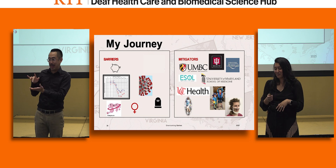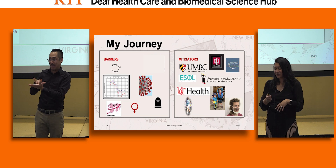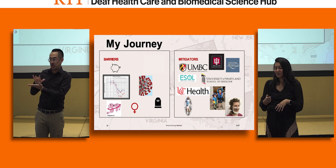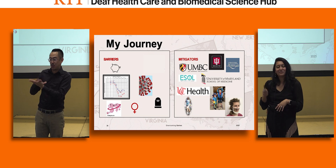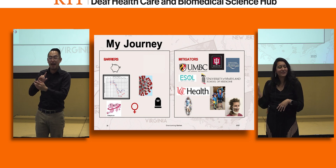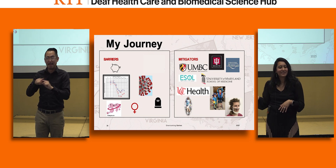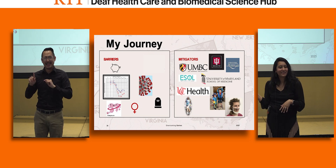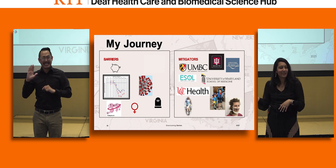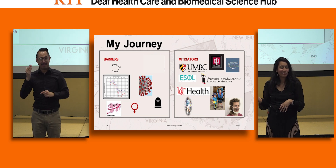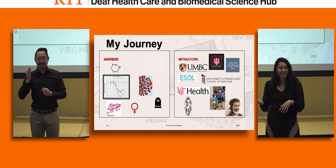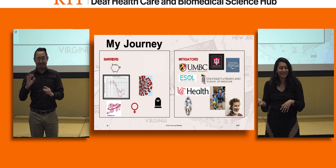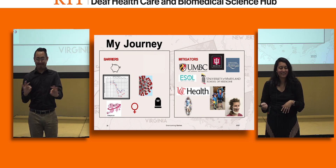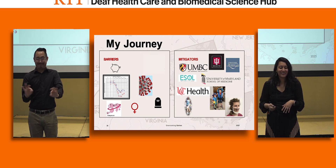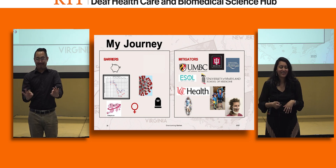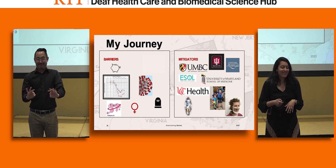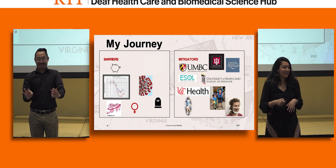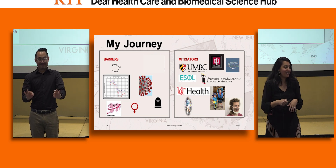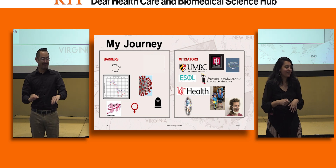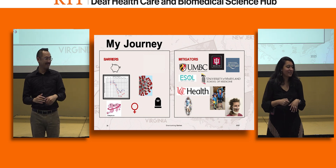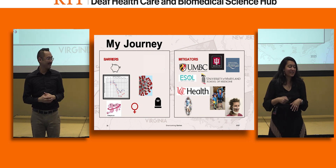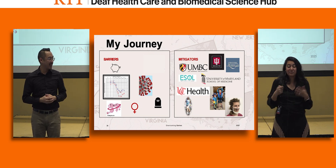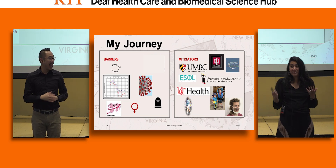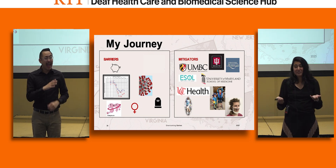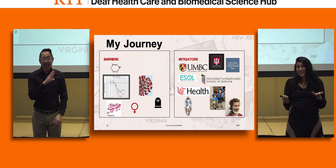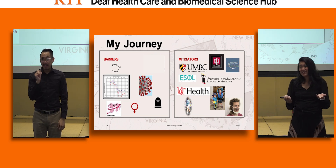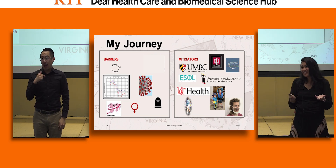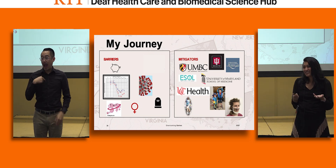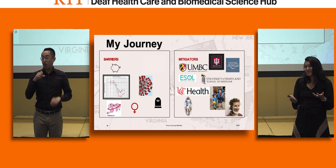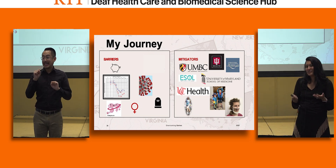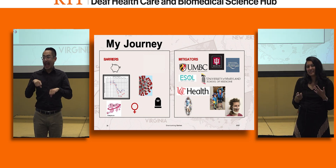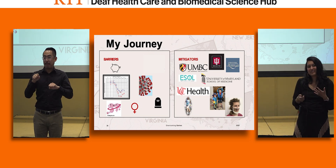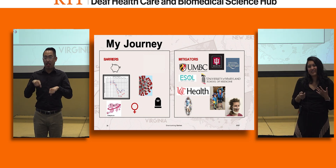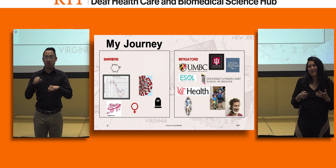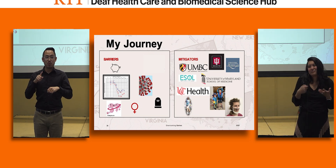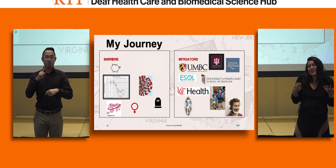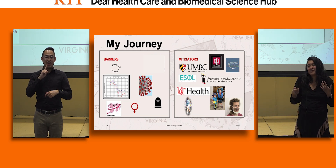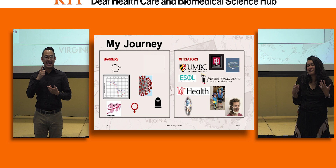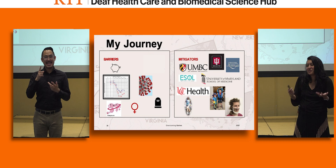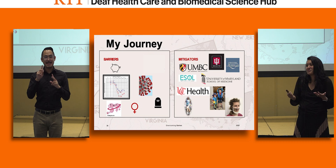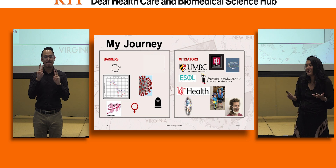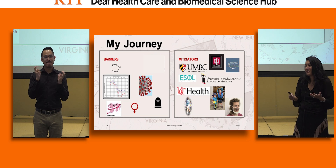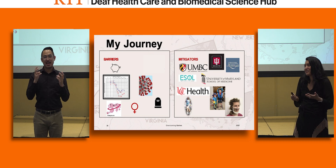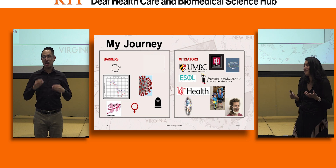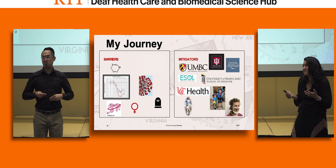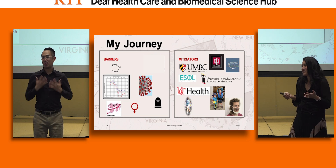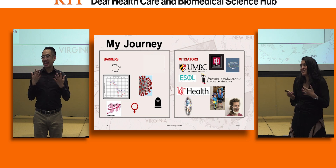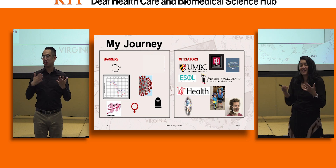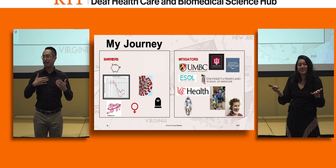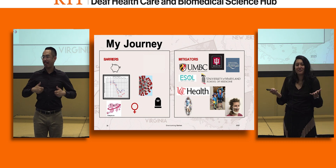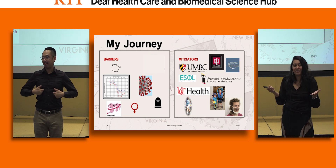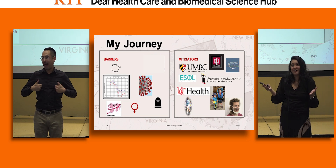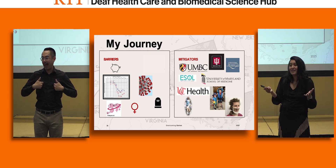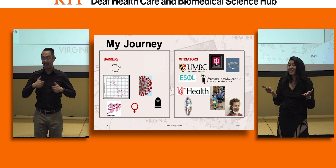It was really not a big deal. And especially because I got to do things that helped kind of enrich my life in that year.